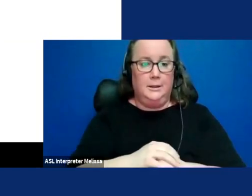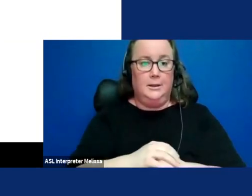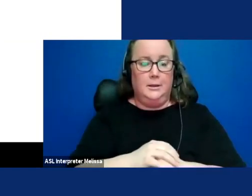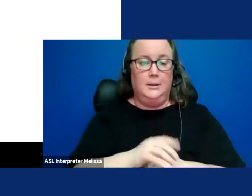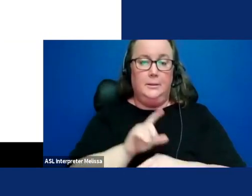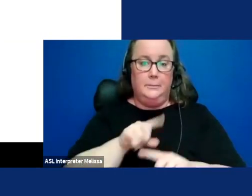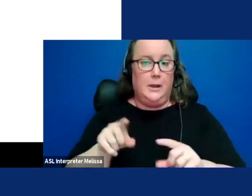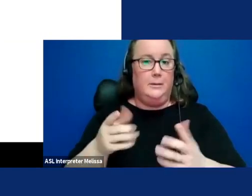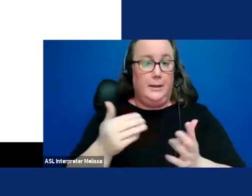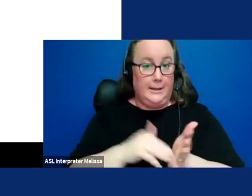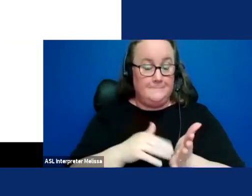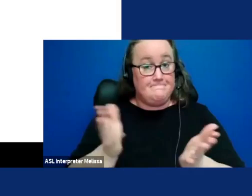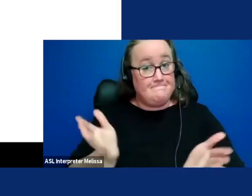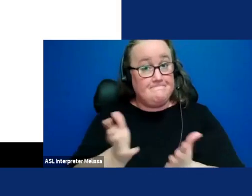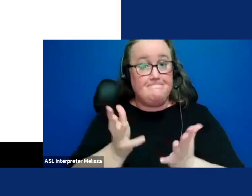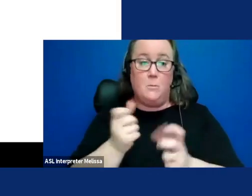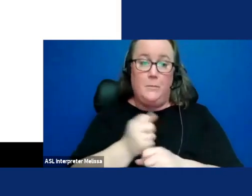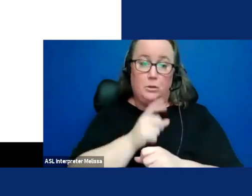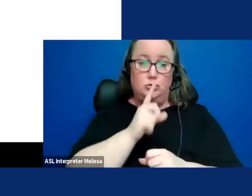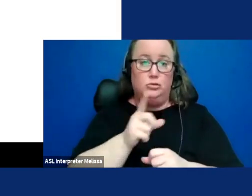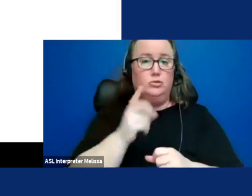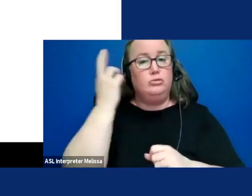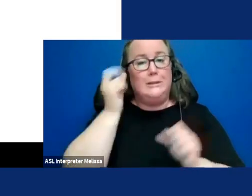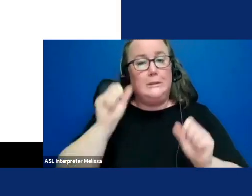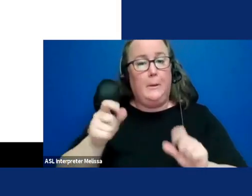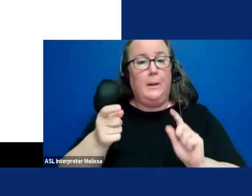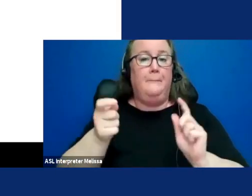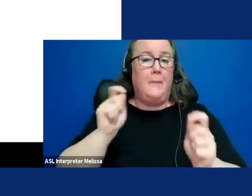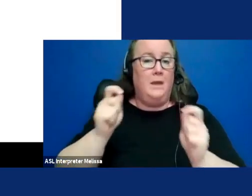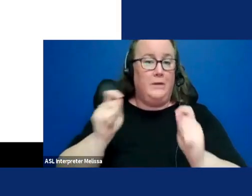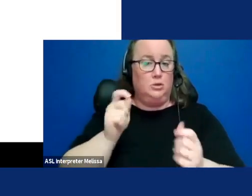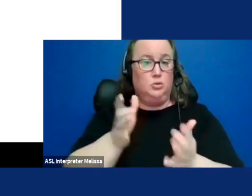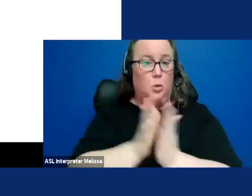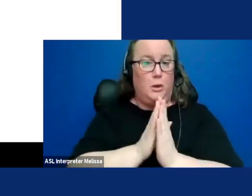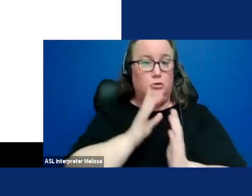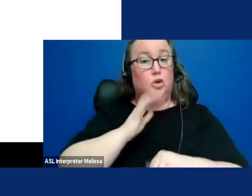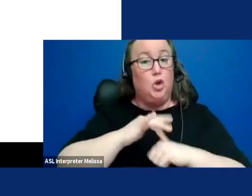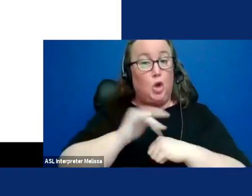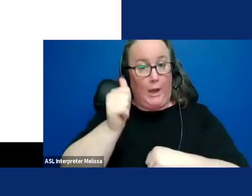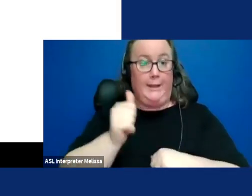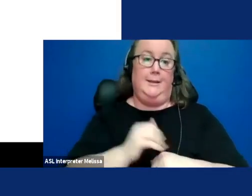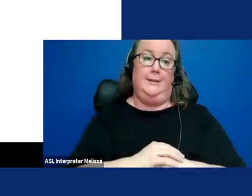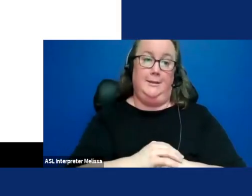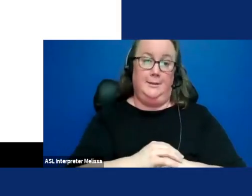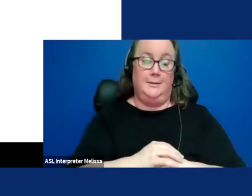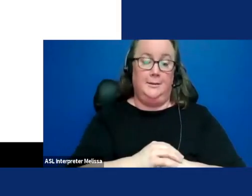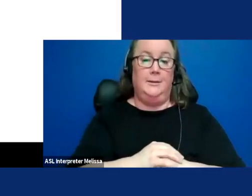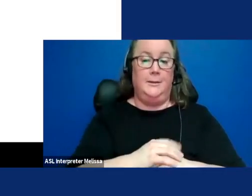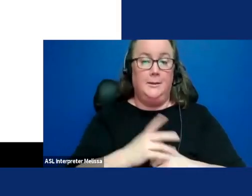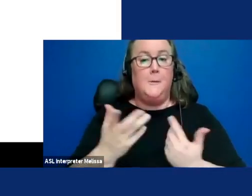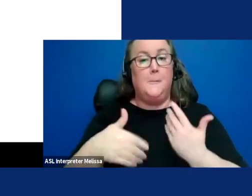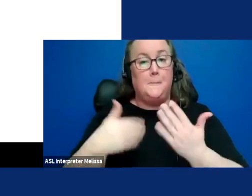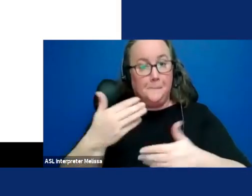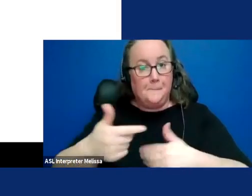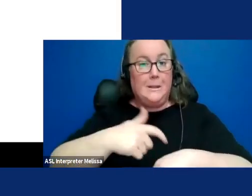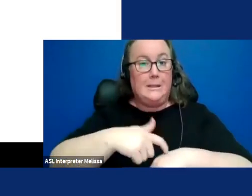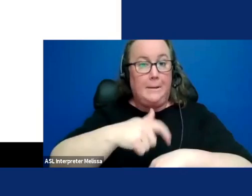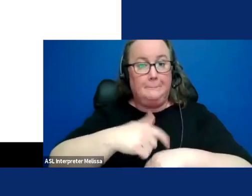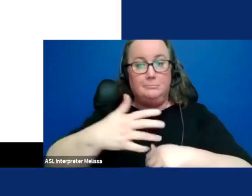reasonable modification requests early. As the timelines go on, courts and CPS are less and